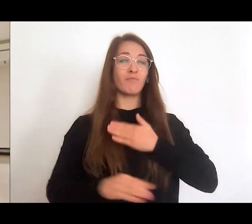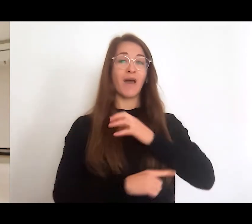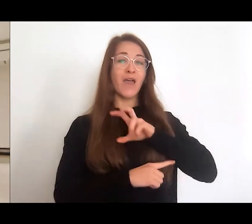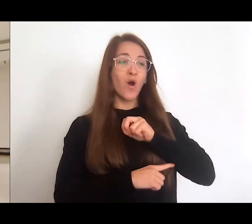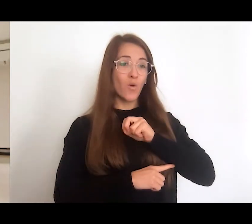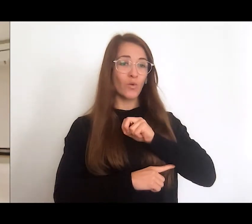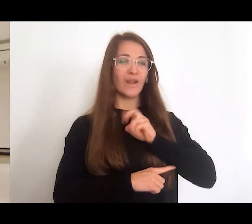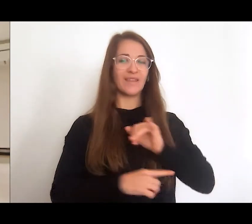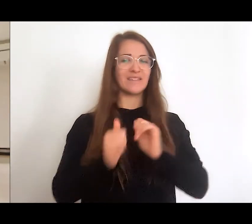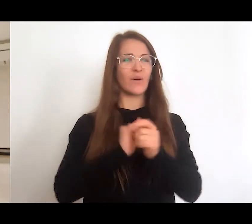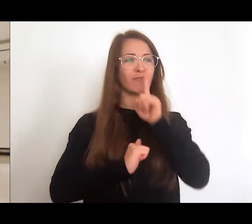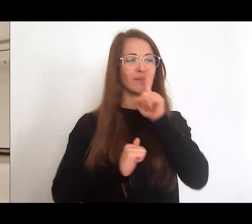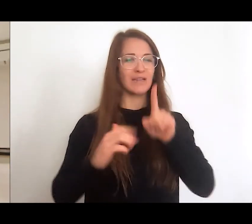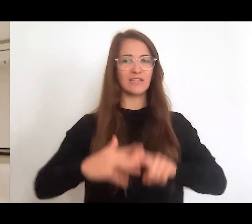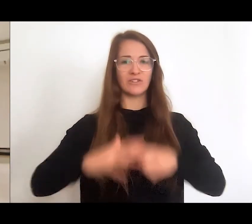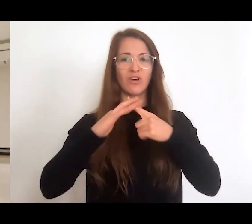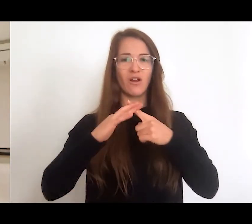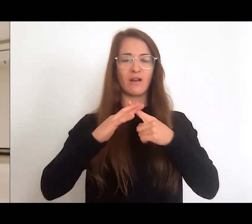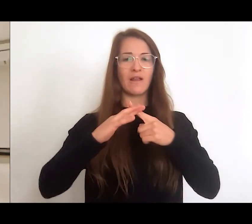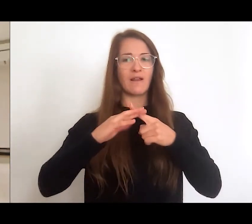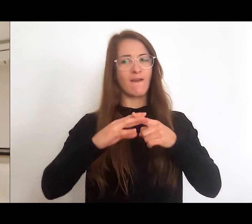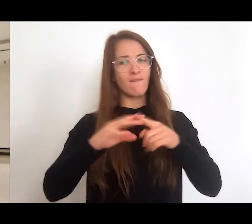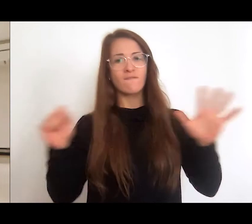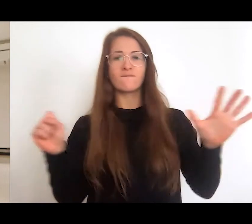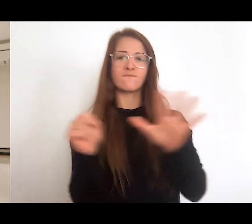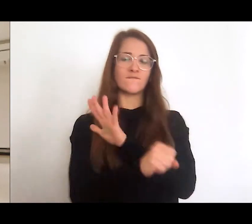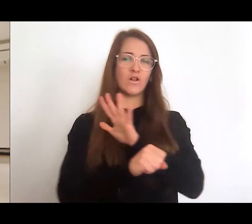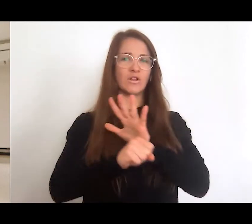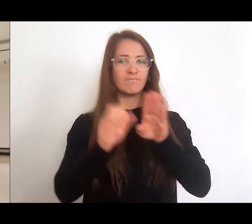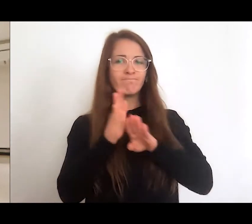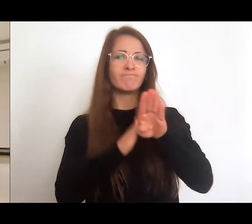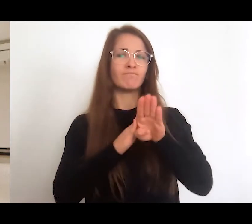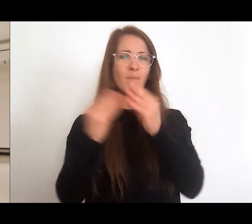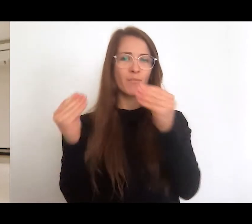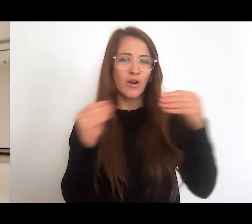CREATING A BRAND OF MY OWN, THAT IS HOW I STARTED MOVING FULLY